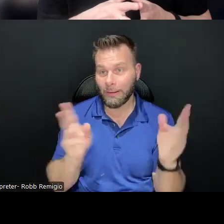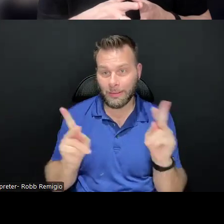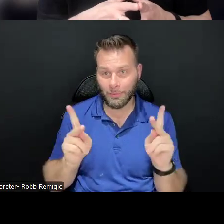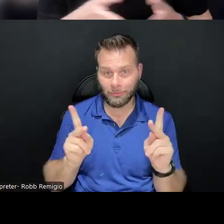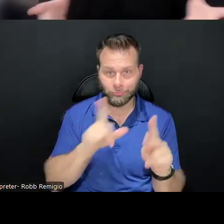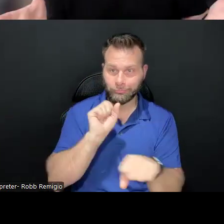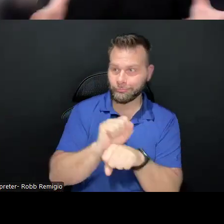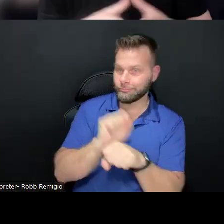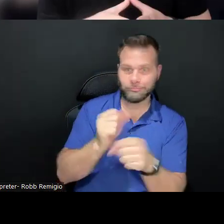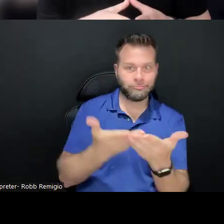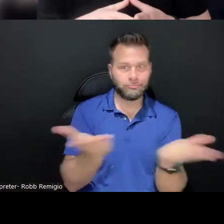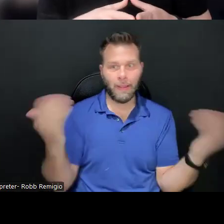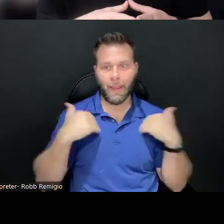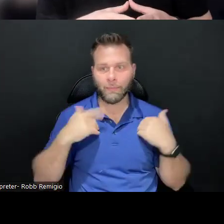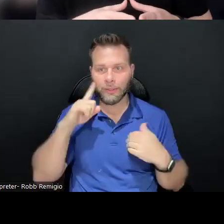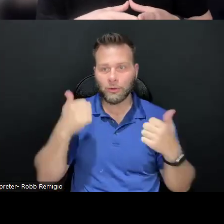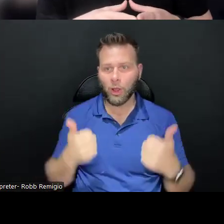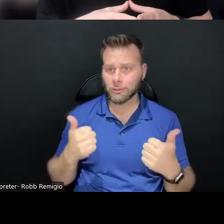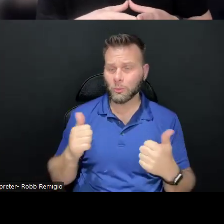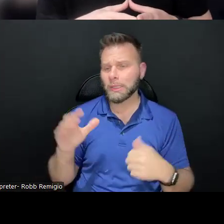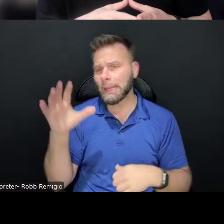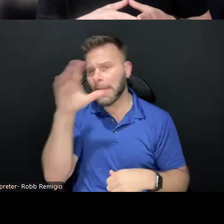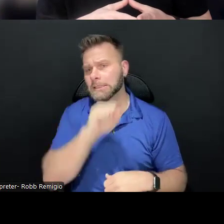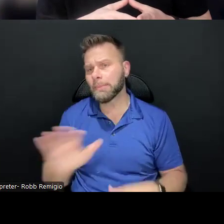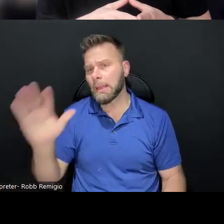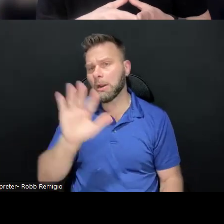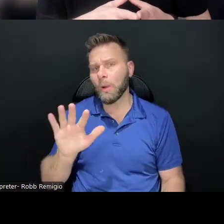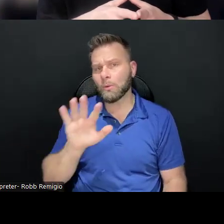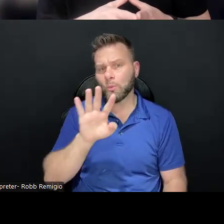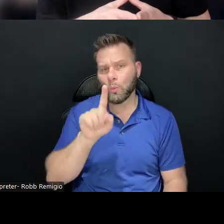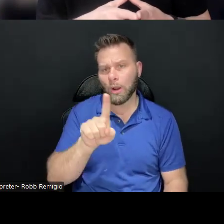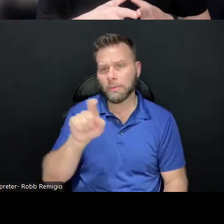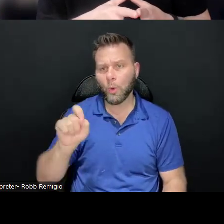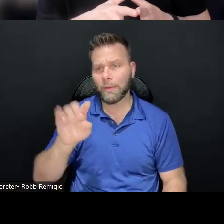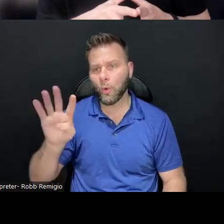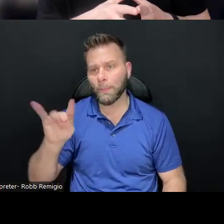many people with hearing loss We estimate there is at least